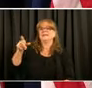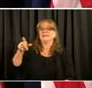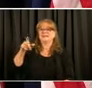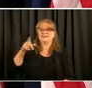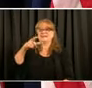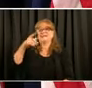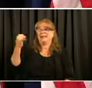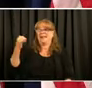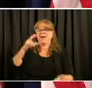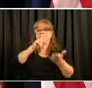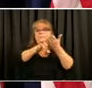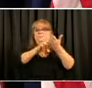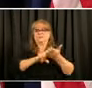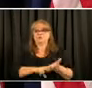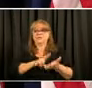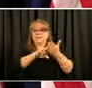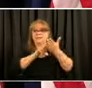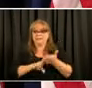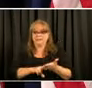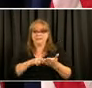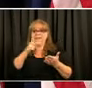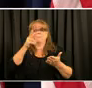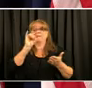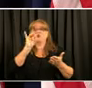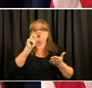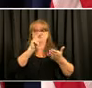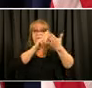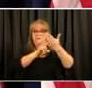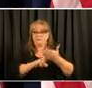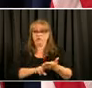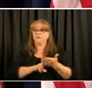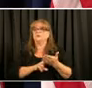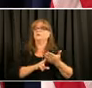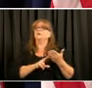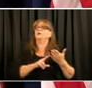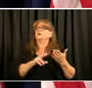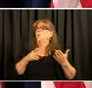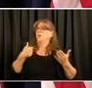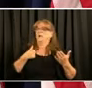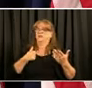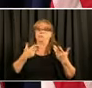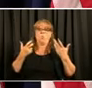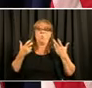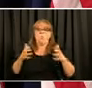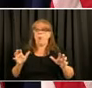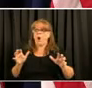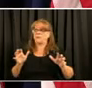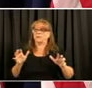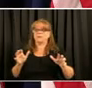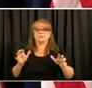from moving forward fast with reopening and removing restrictions we've waived restrictions